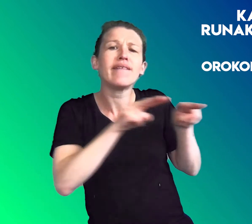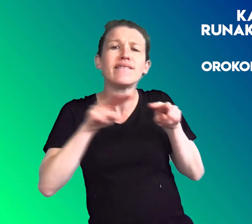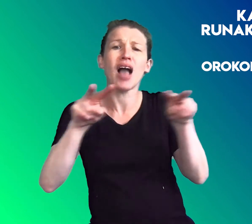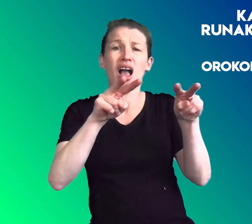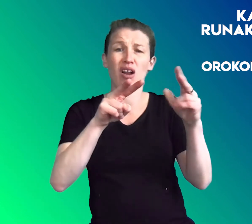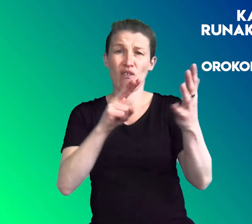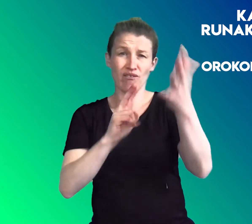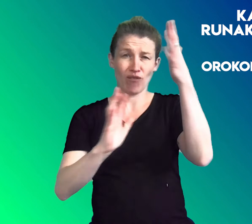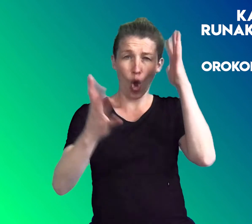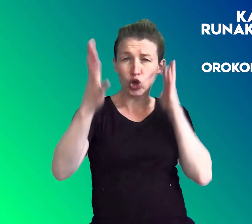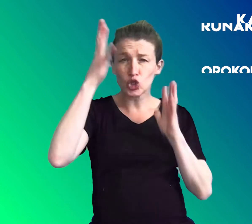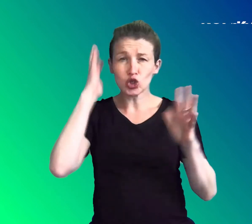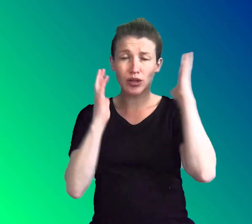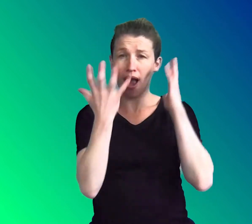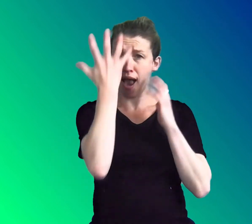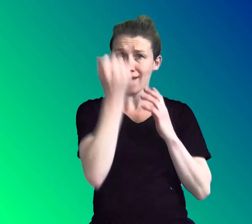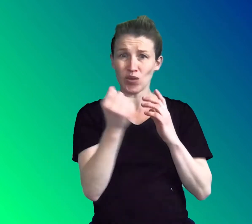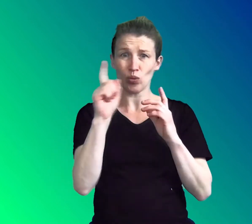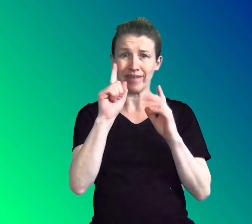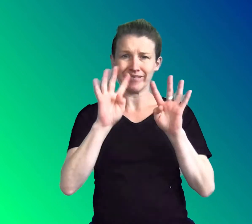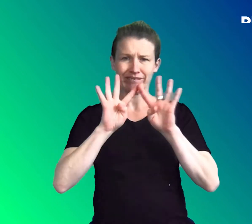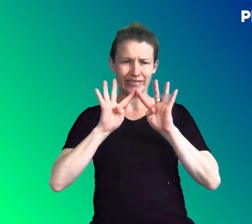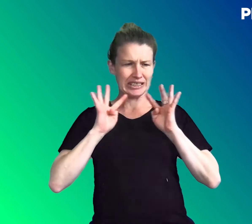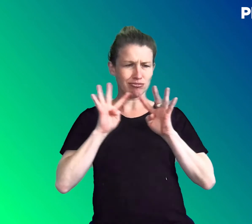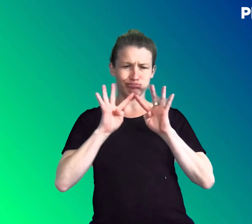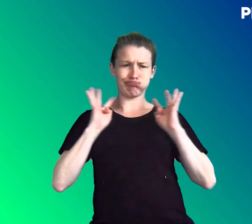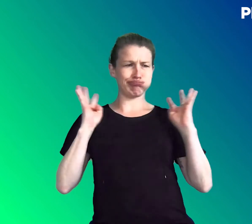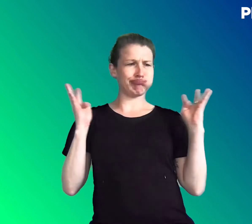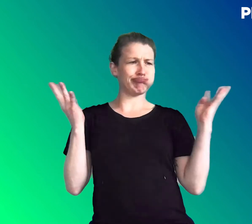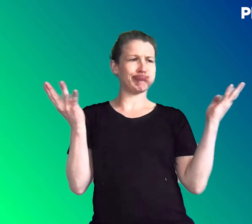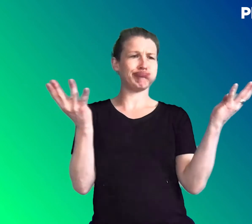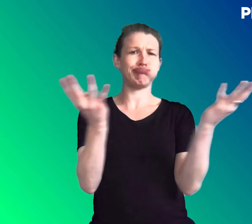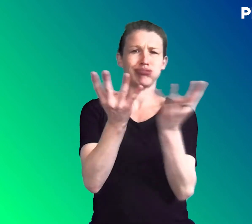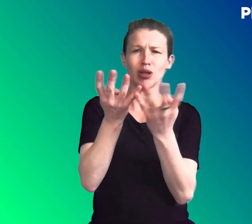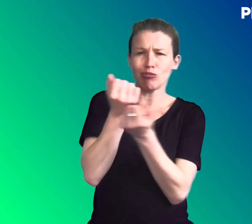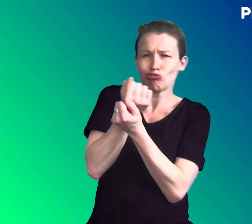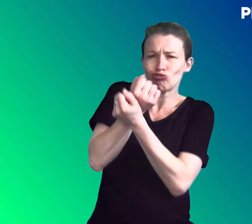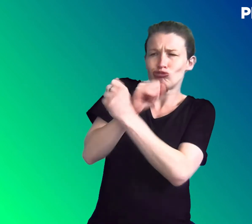and the forest which has a fence around it,